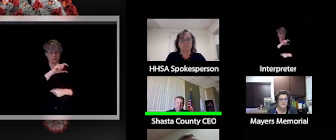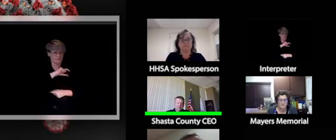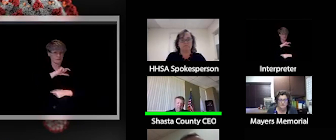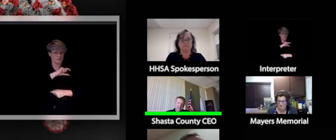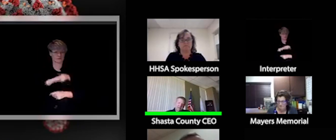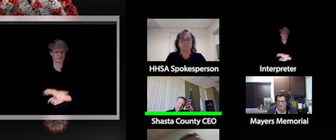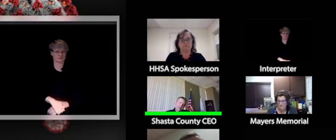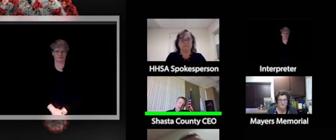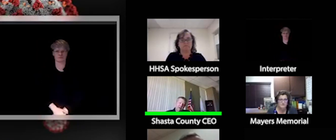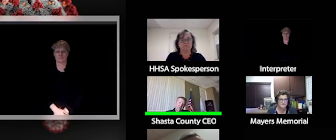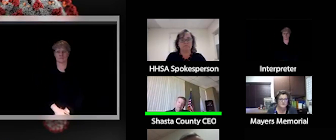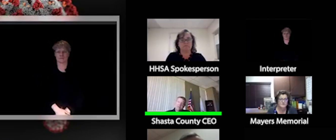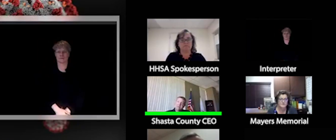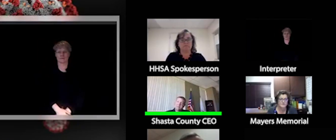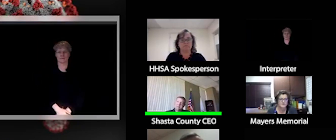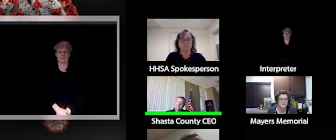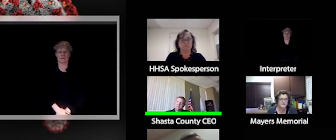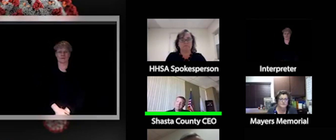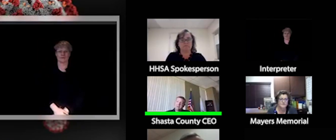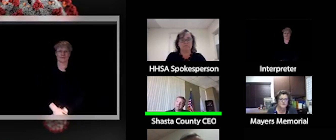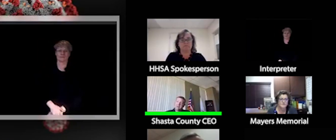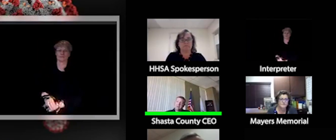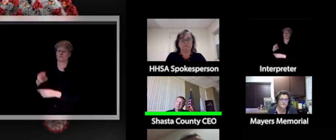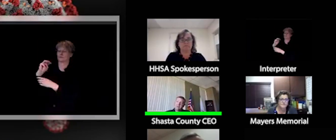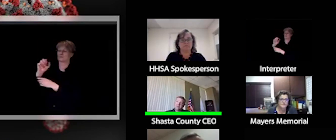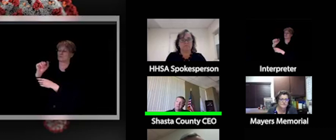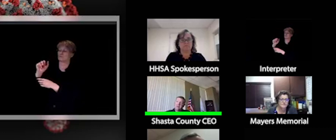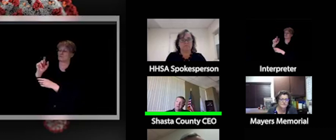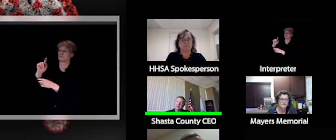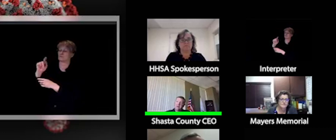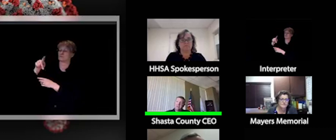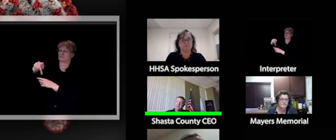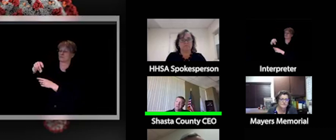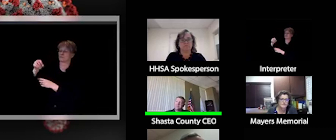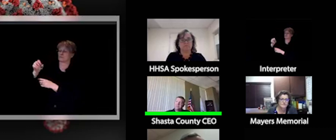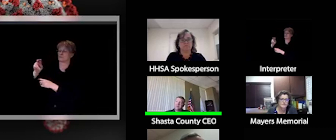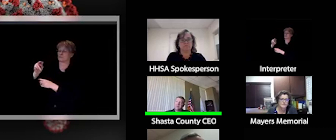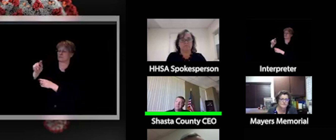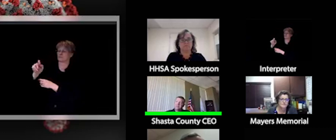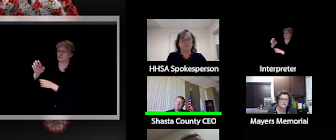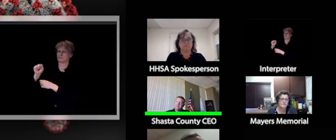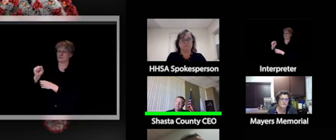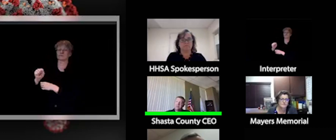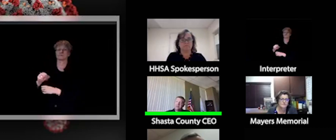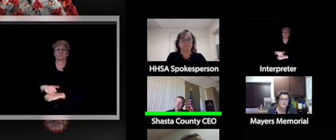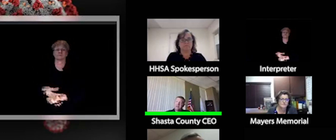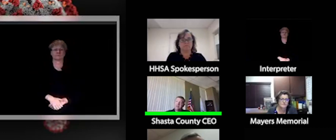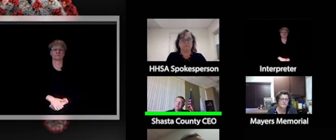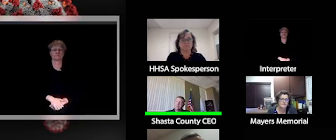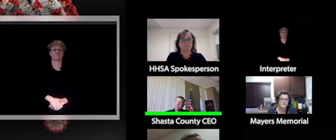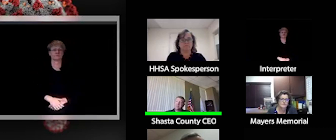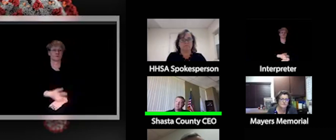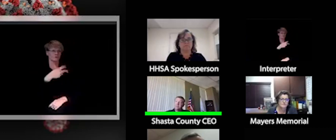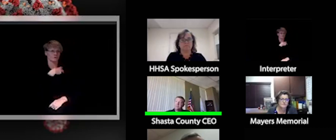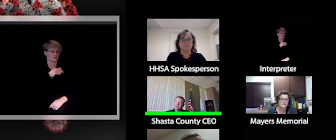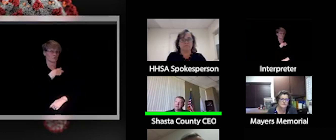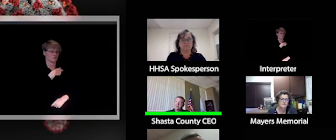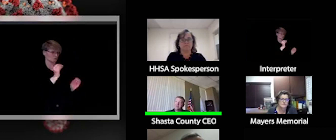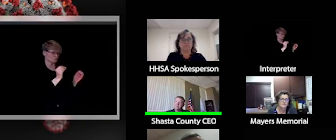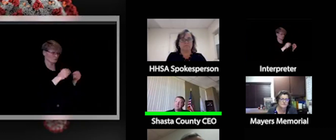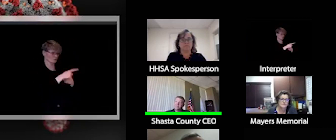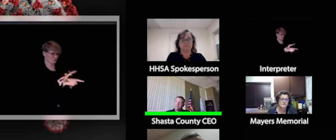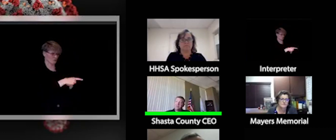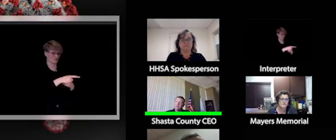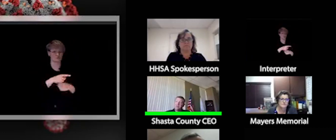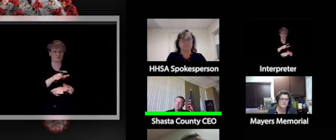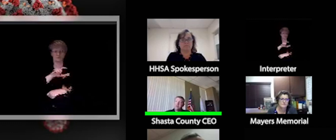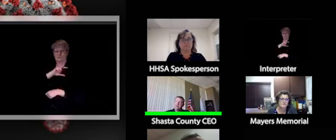Certainly, I know that our Sheriff’s Office and our Police Chief of Redding both have